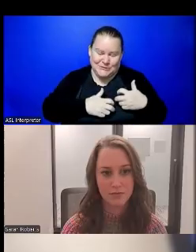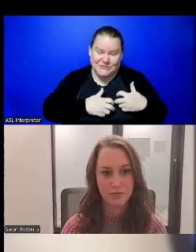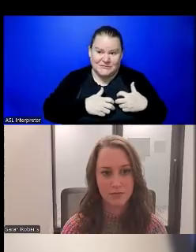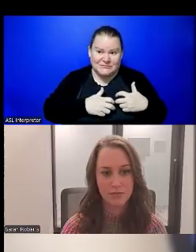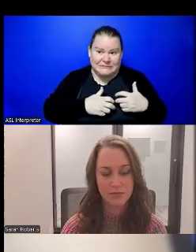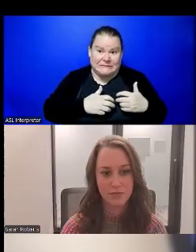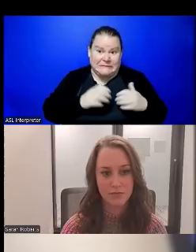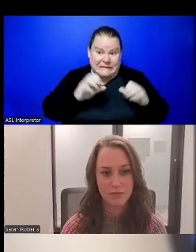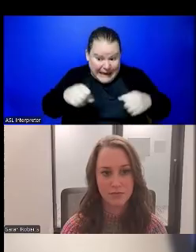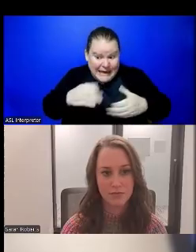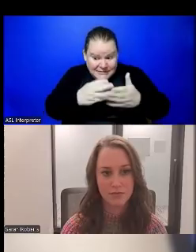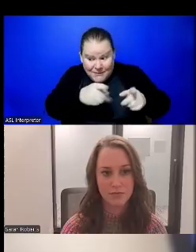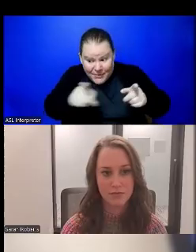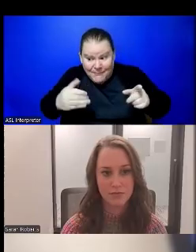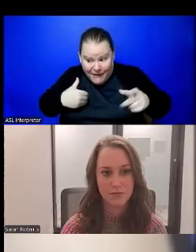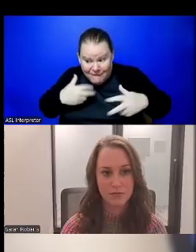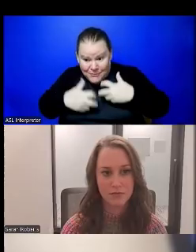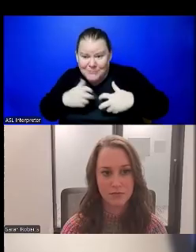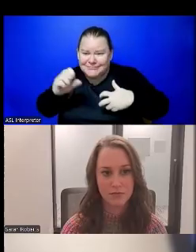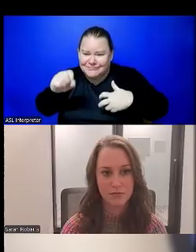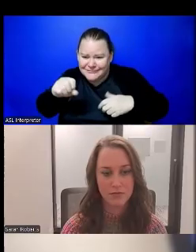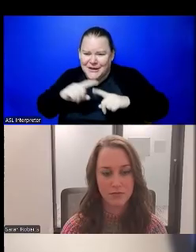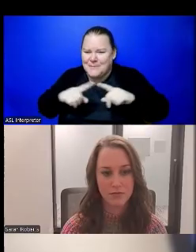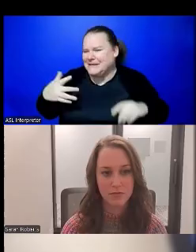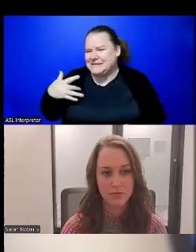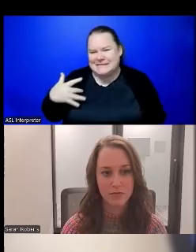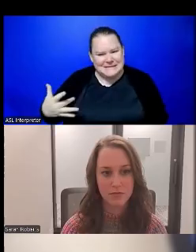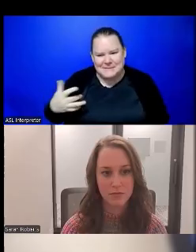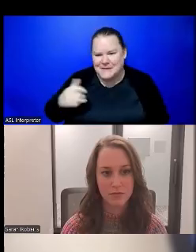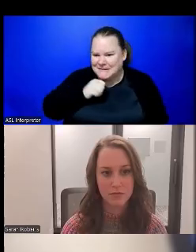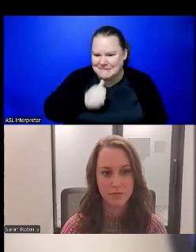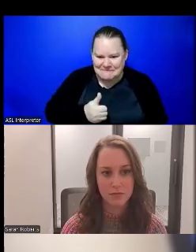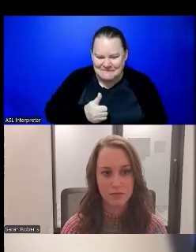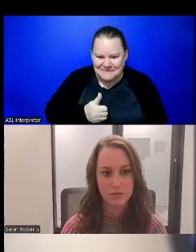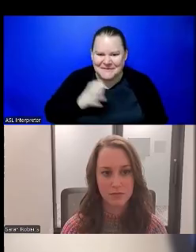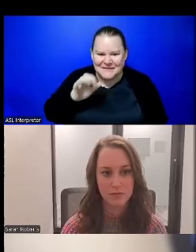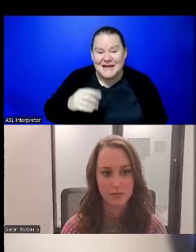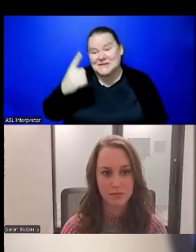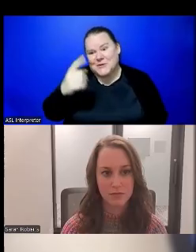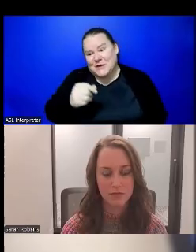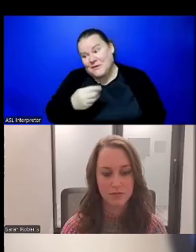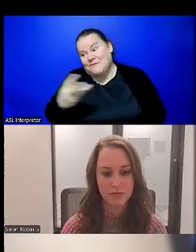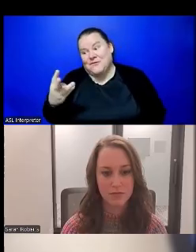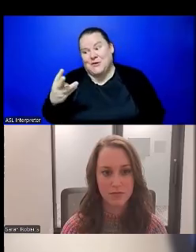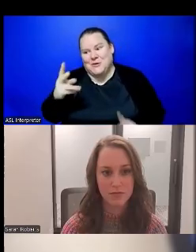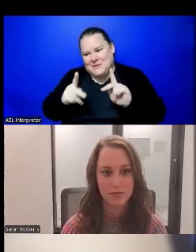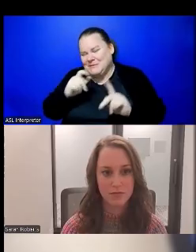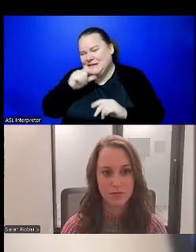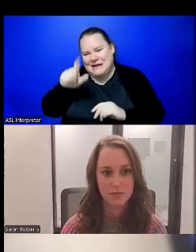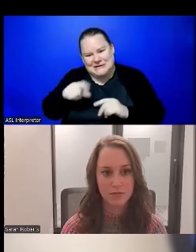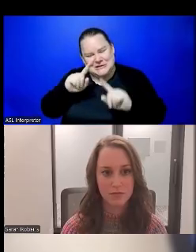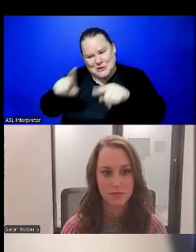interesting to me as a medical provider, that that's one of the few specialists they don't have to see. So we're fortunate